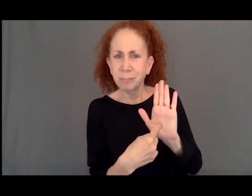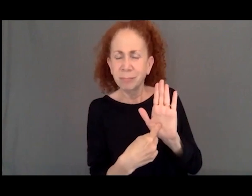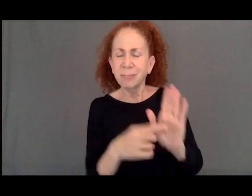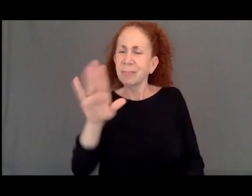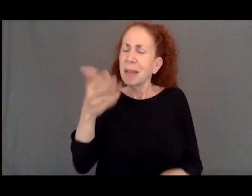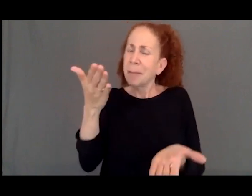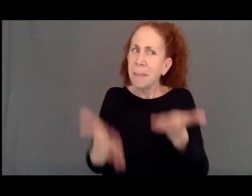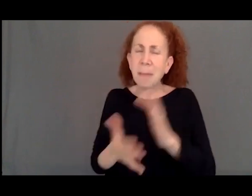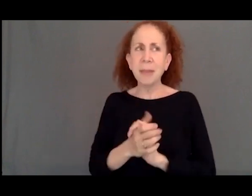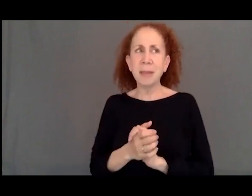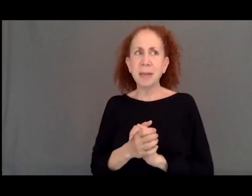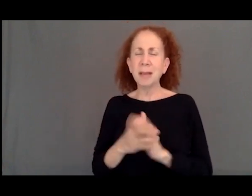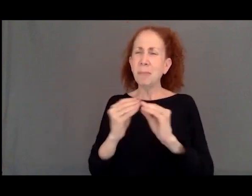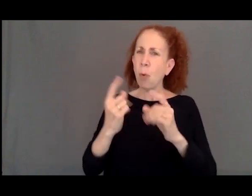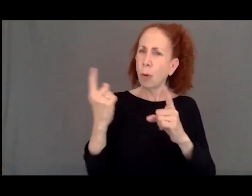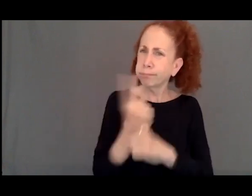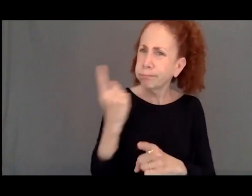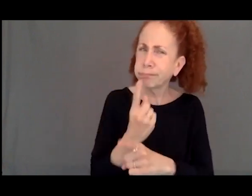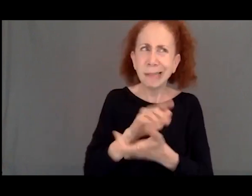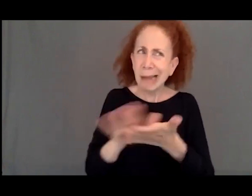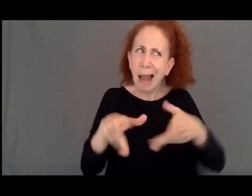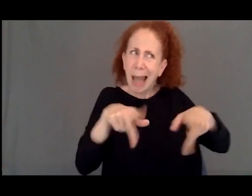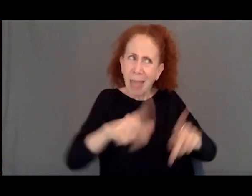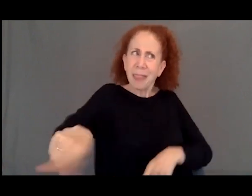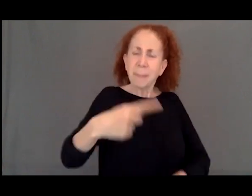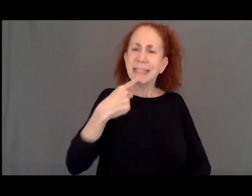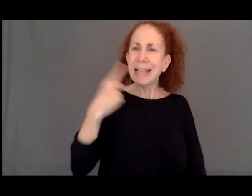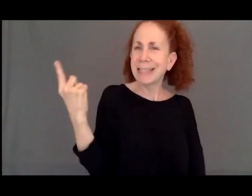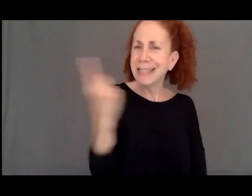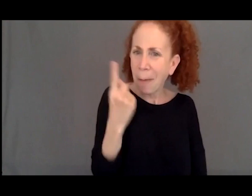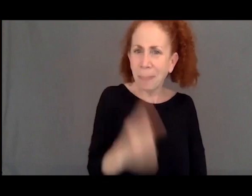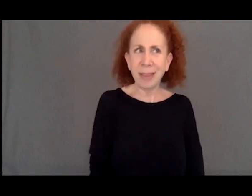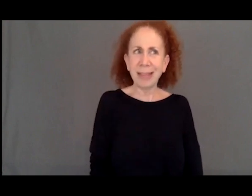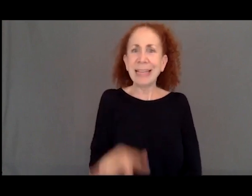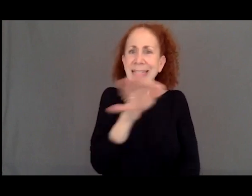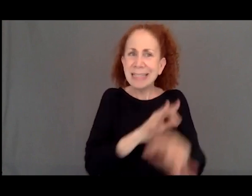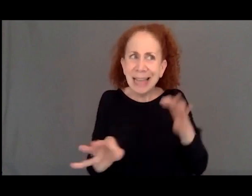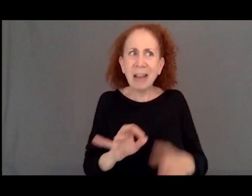Do you think it might not be decent to let them actually say something instead of simply acknowledging